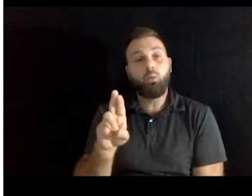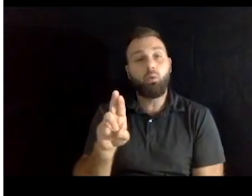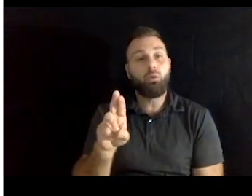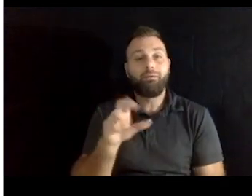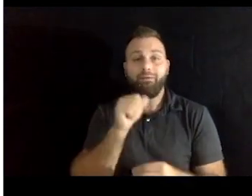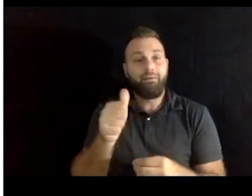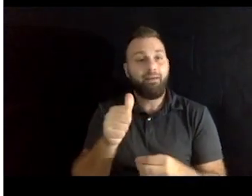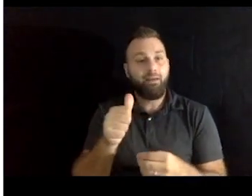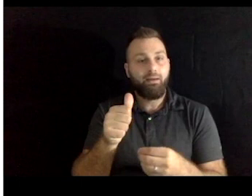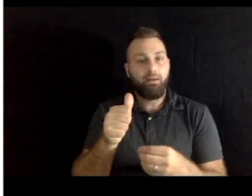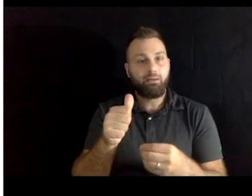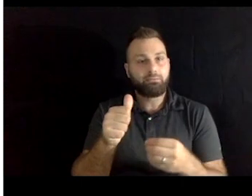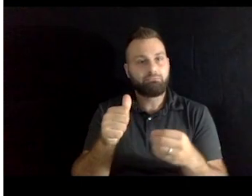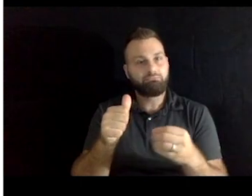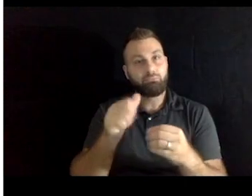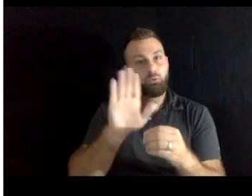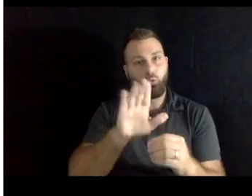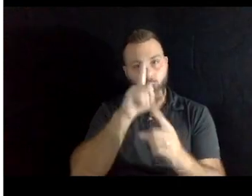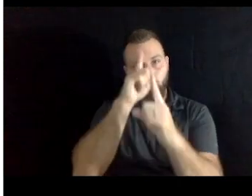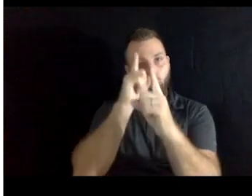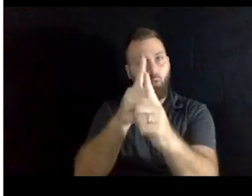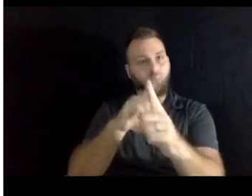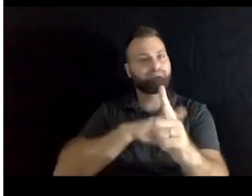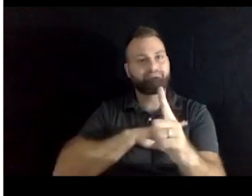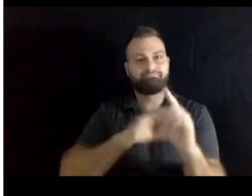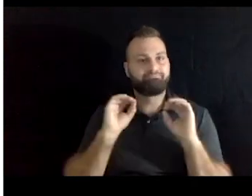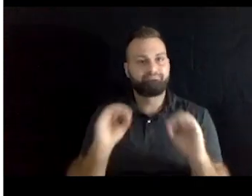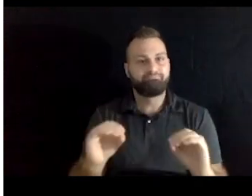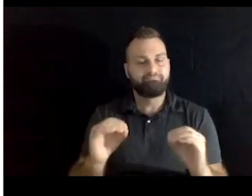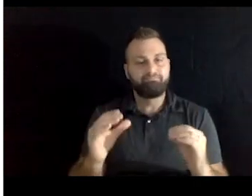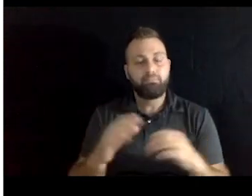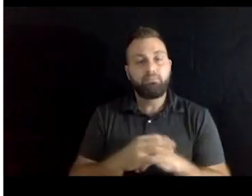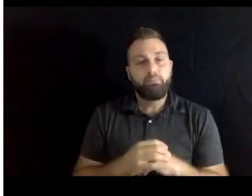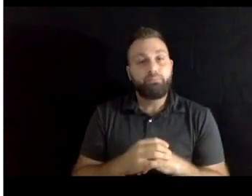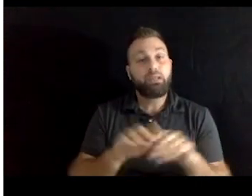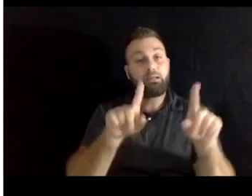generate new directions for policy. So if you have a good idea and you